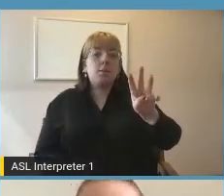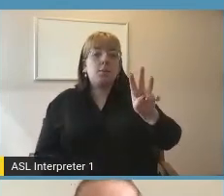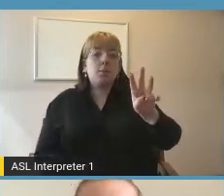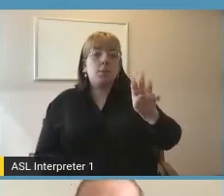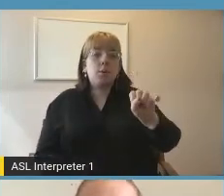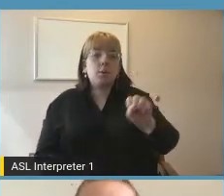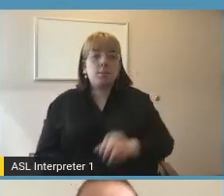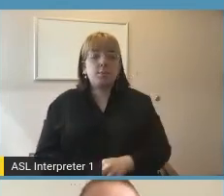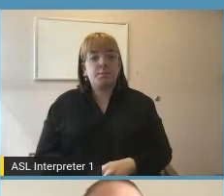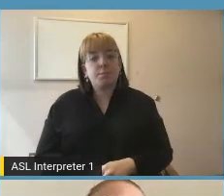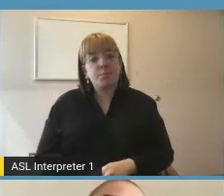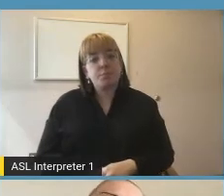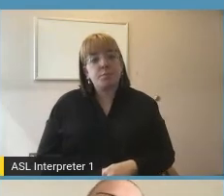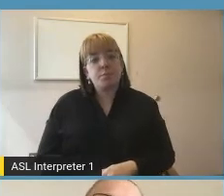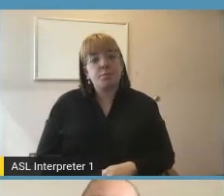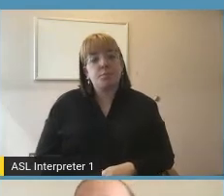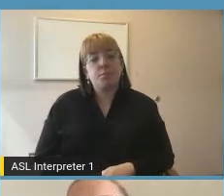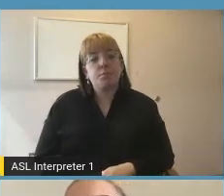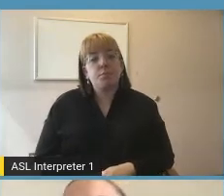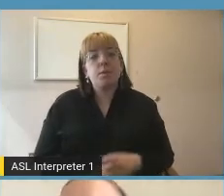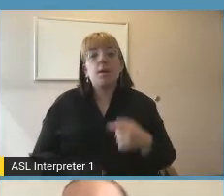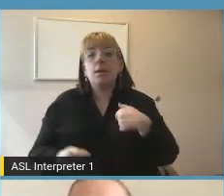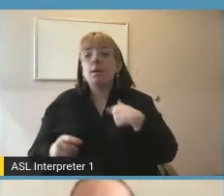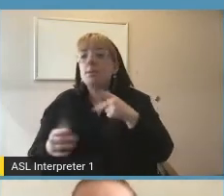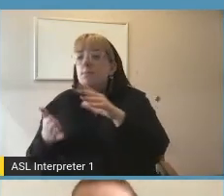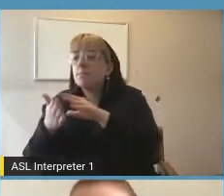pasting, getting it in the order you want it, getting it to sound like what you want.